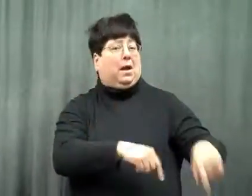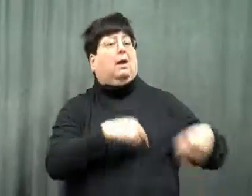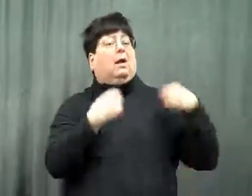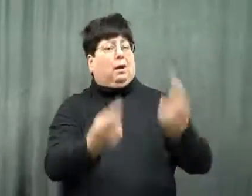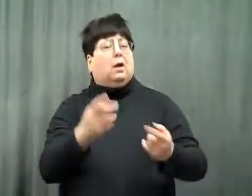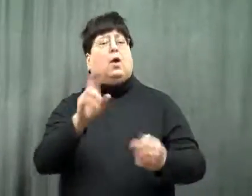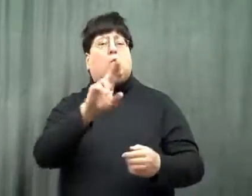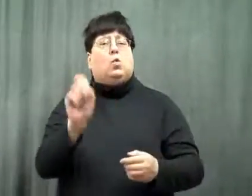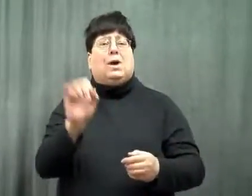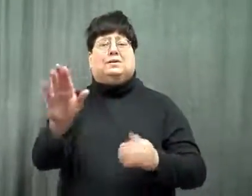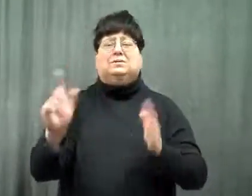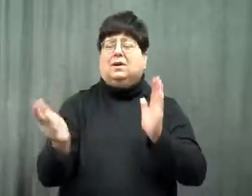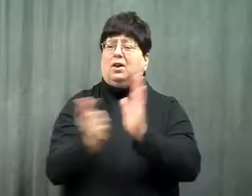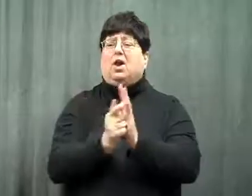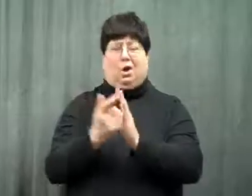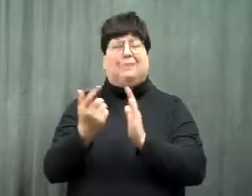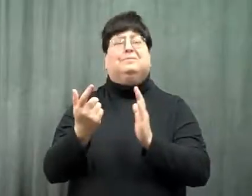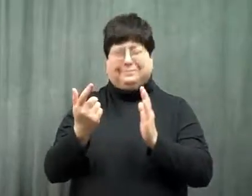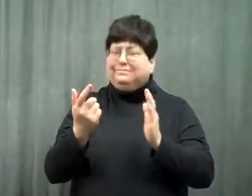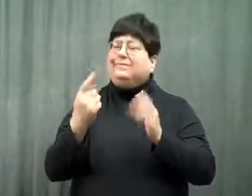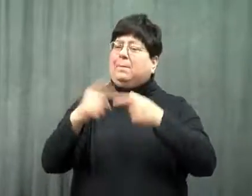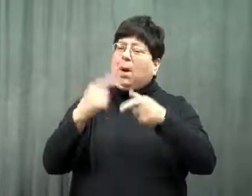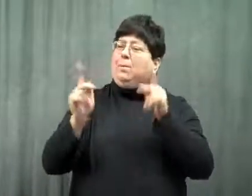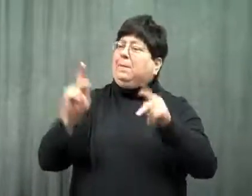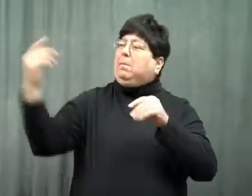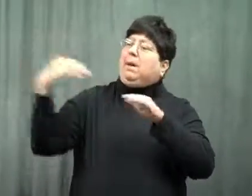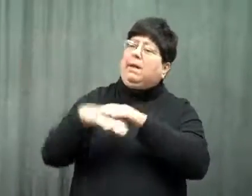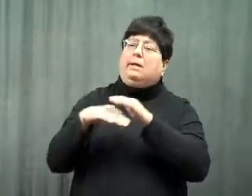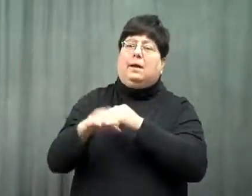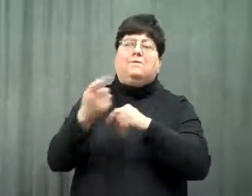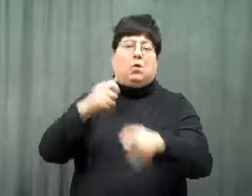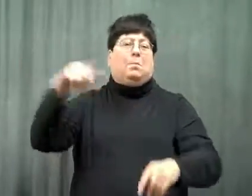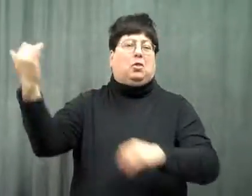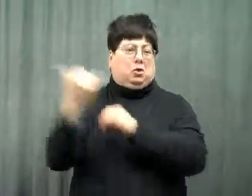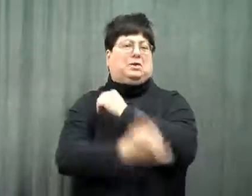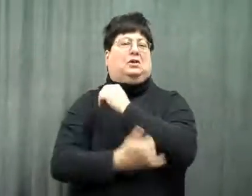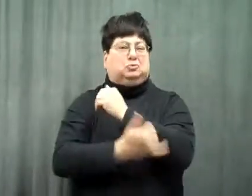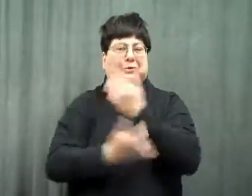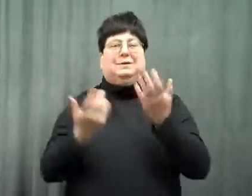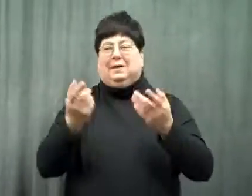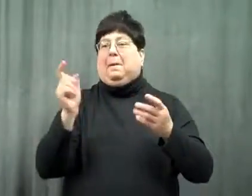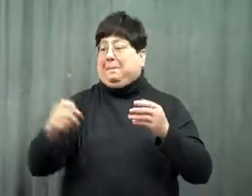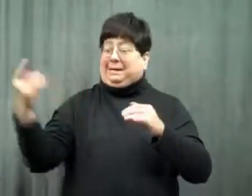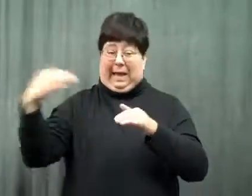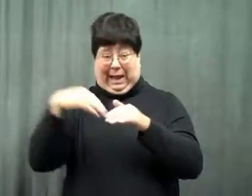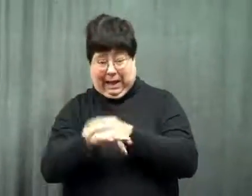The federal government has had laws in place to regulate immigration.